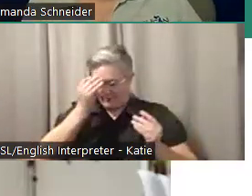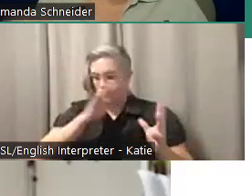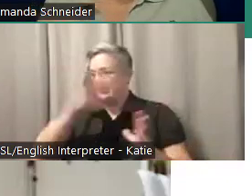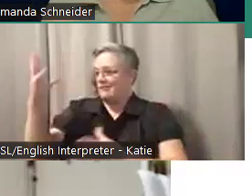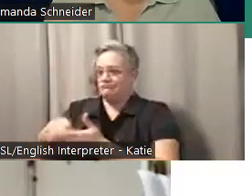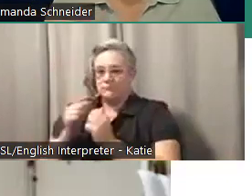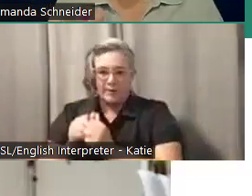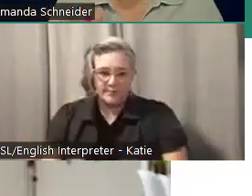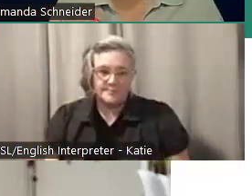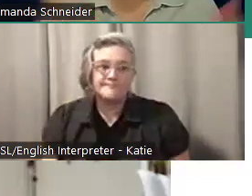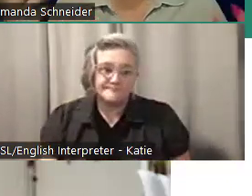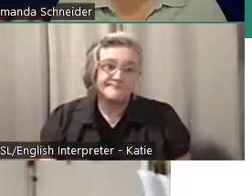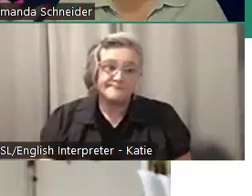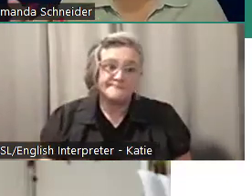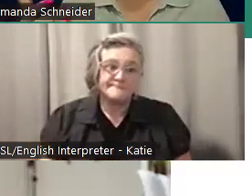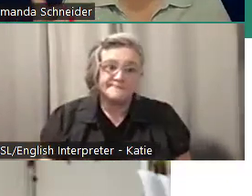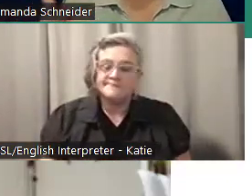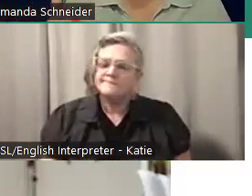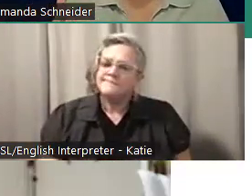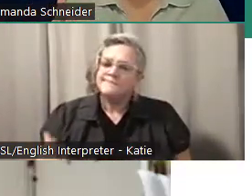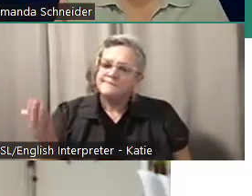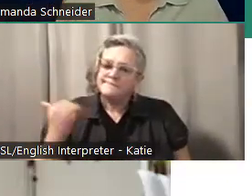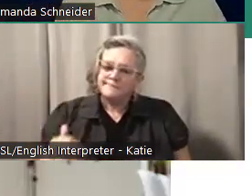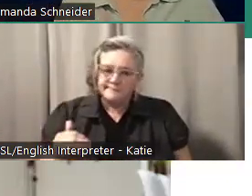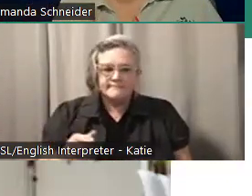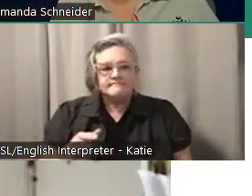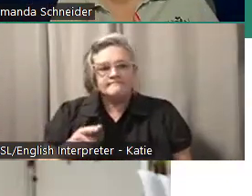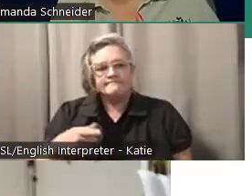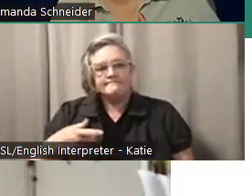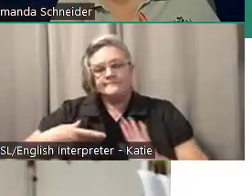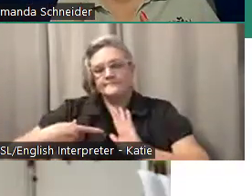Another part of this strategy is really modeling your thinking. So…